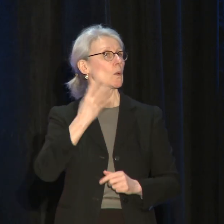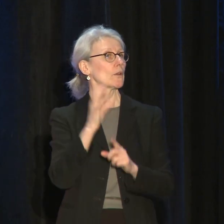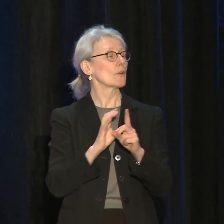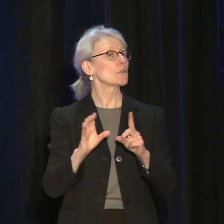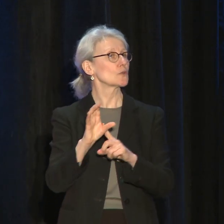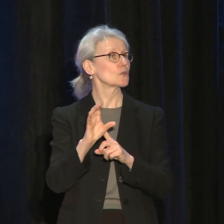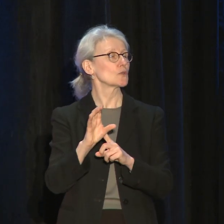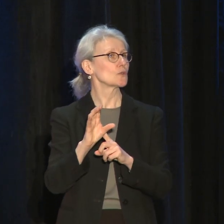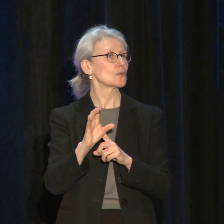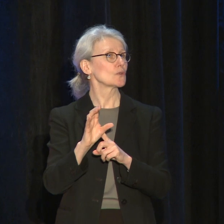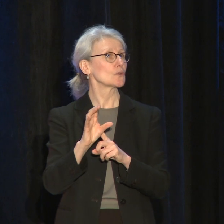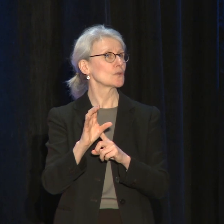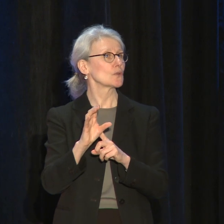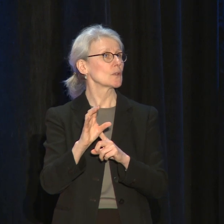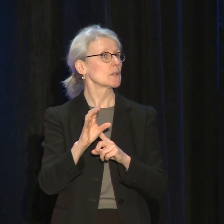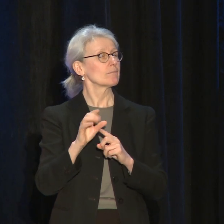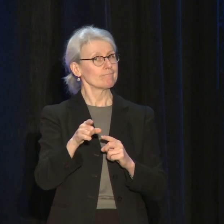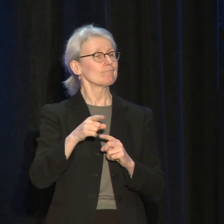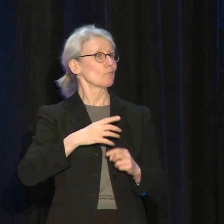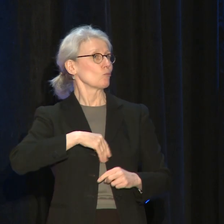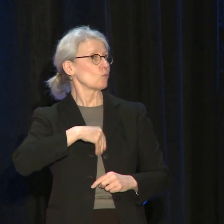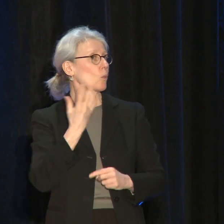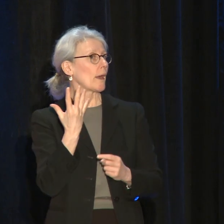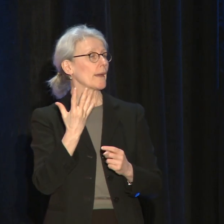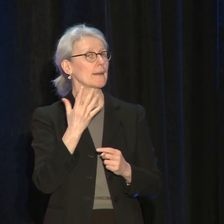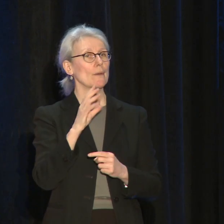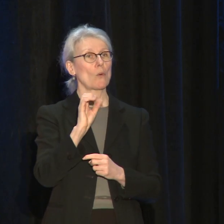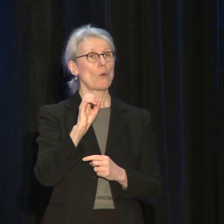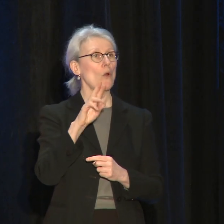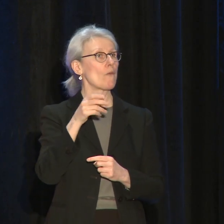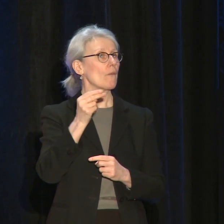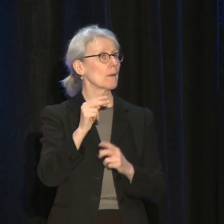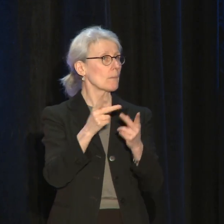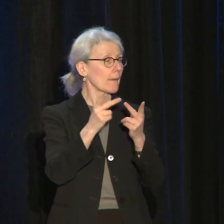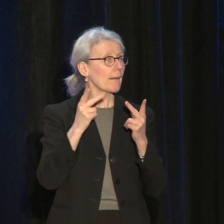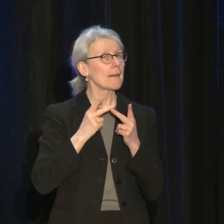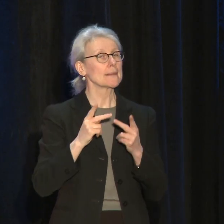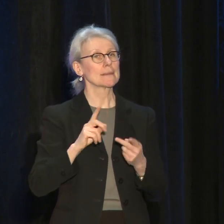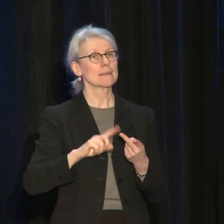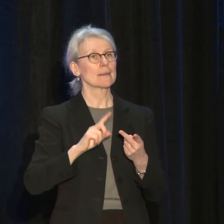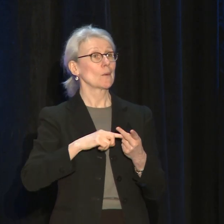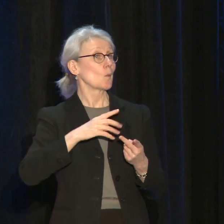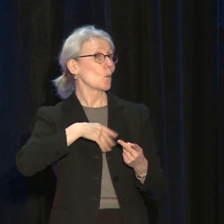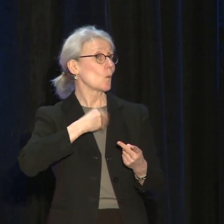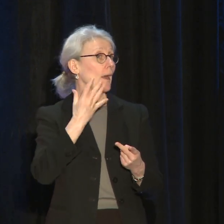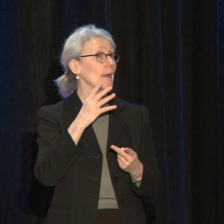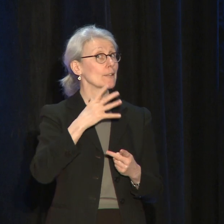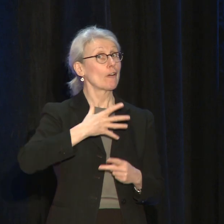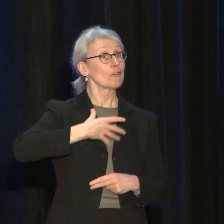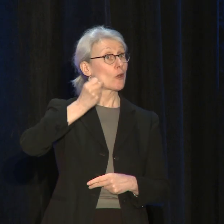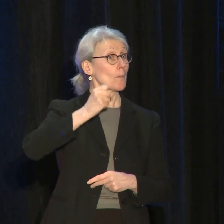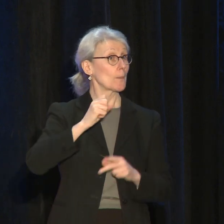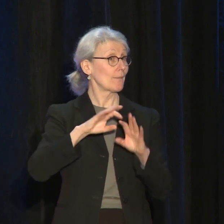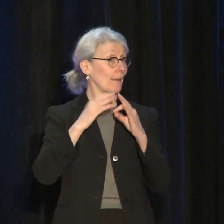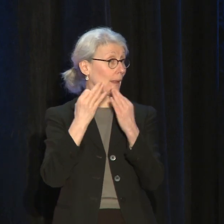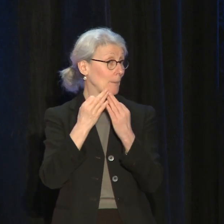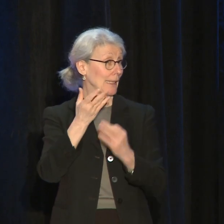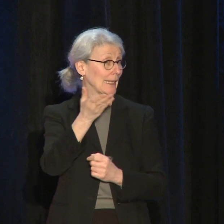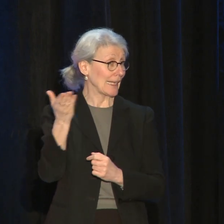them in white-dominated orphanages and in white adoptive homes. Again, this was an official